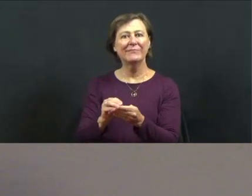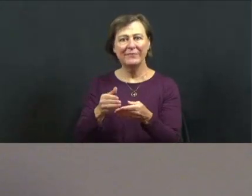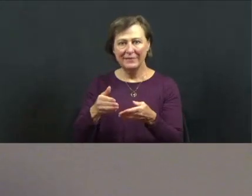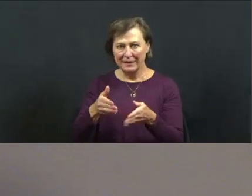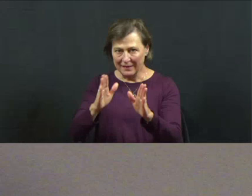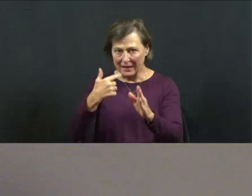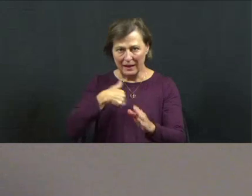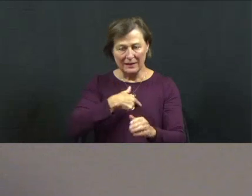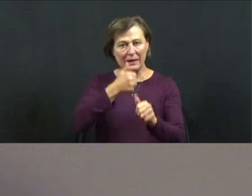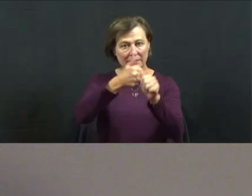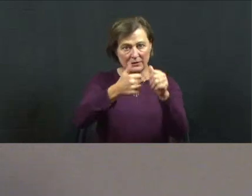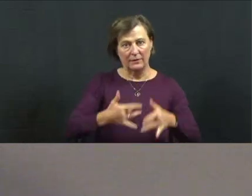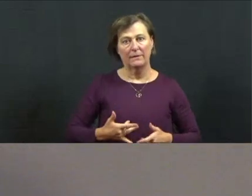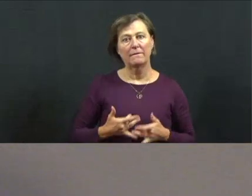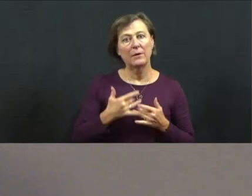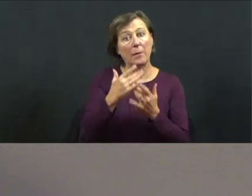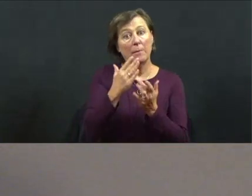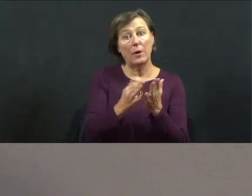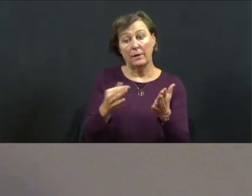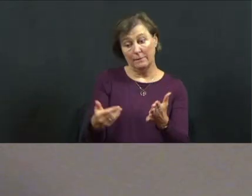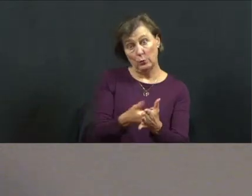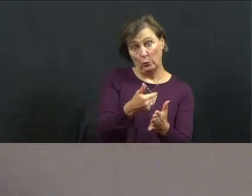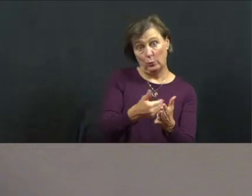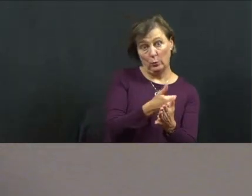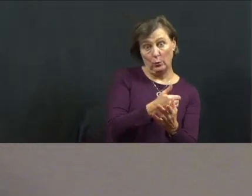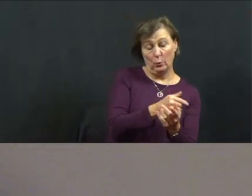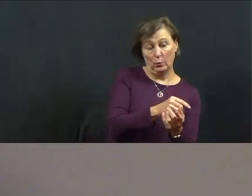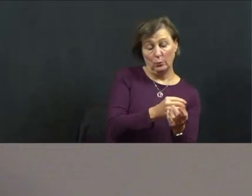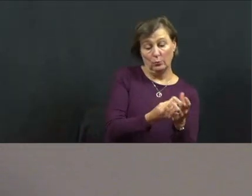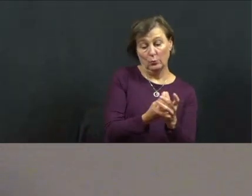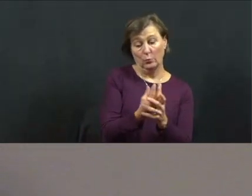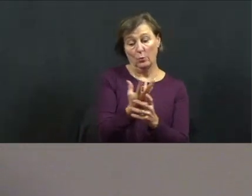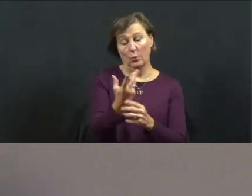new that grows from the old in the spiraling